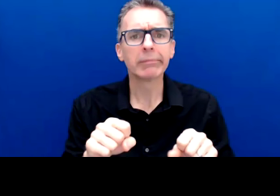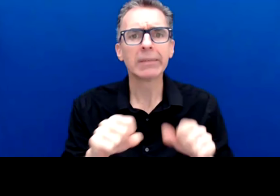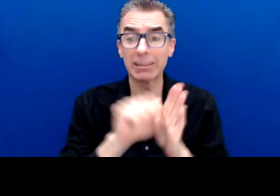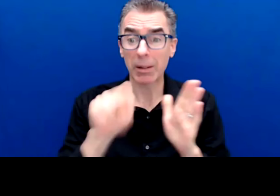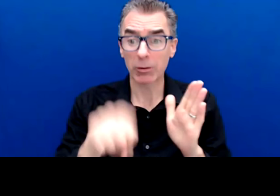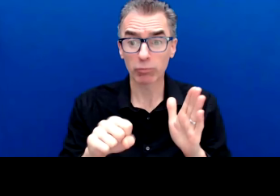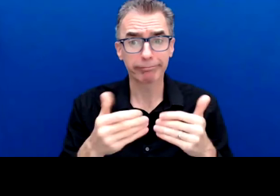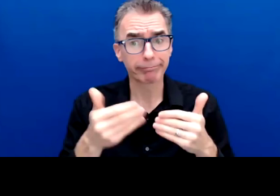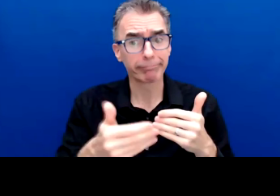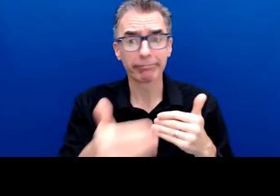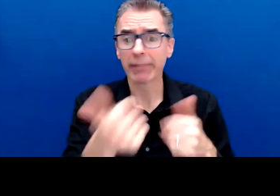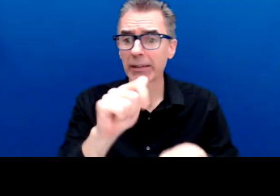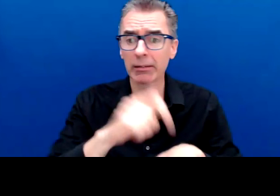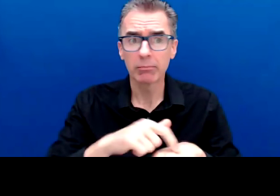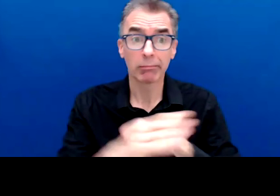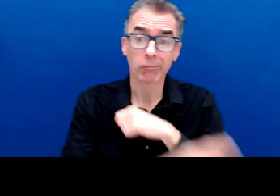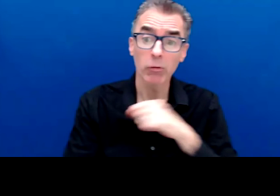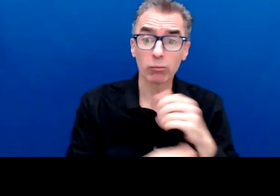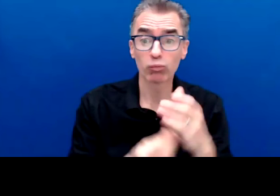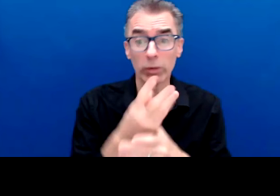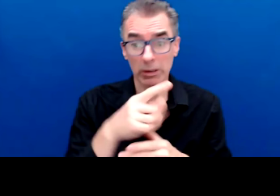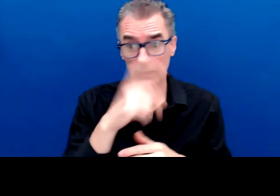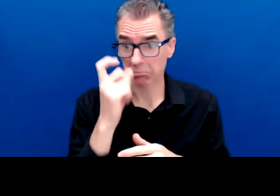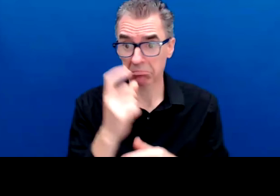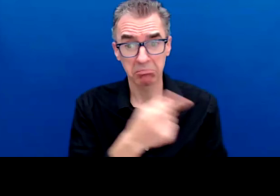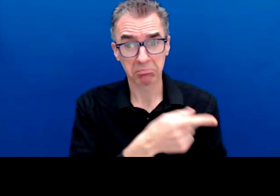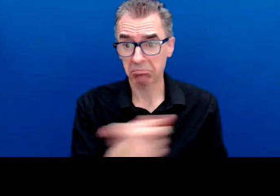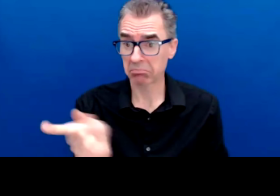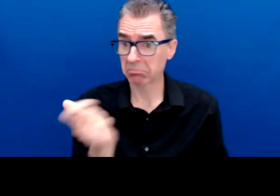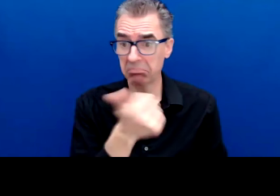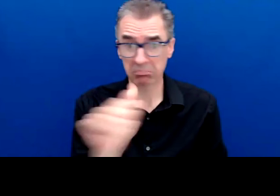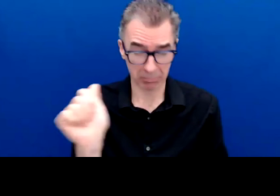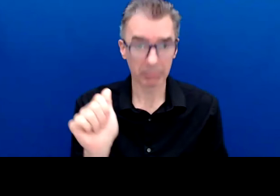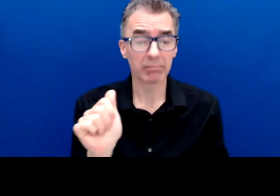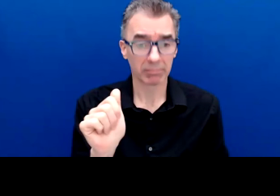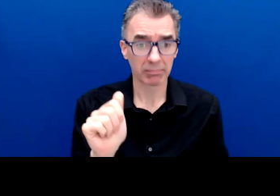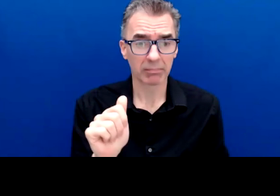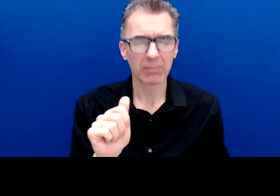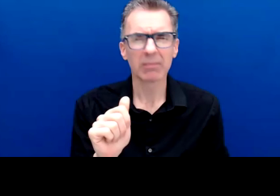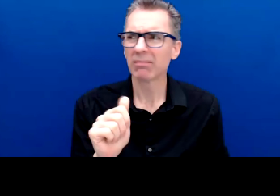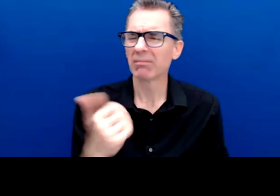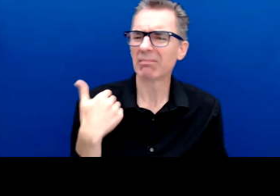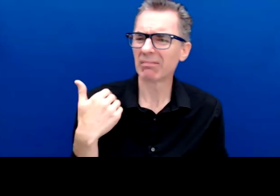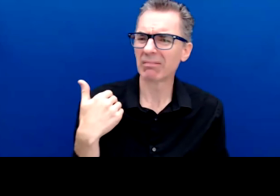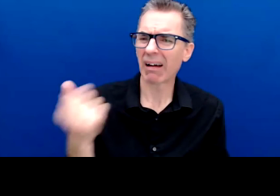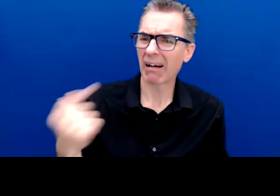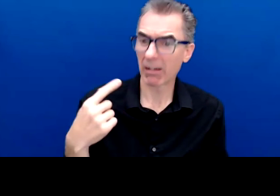could be fall, spring or even during the summer. I think someone was mentioning. Are there counselors available during the summer?